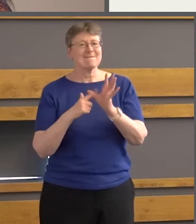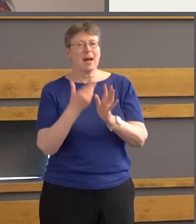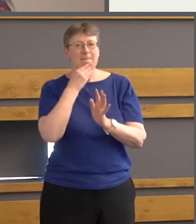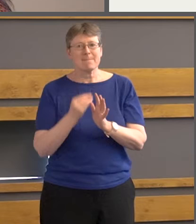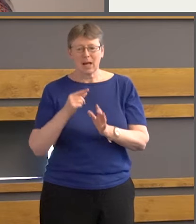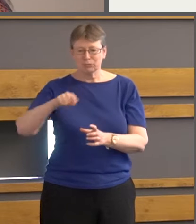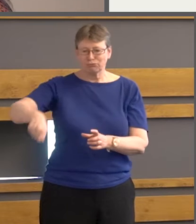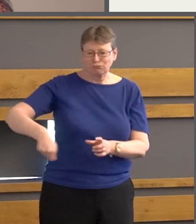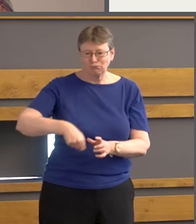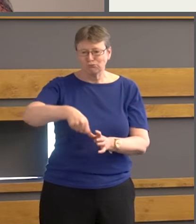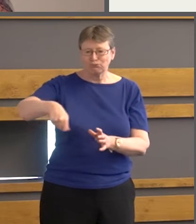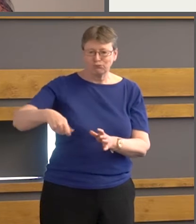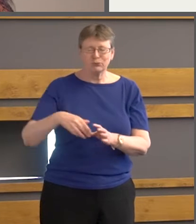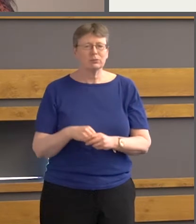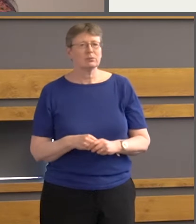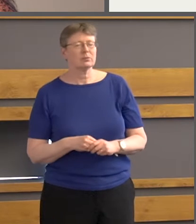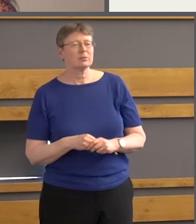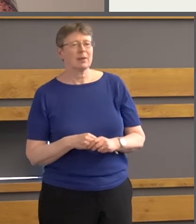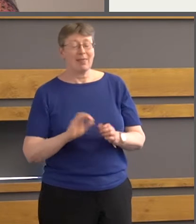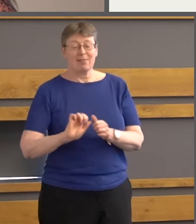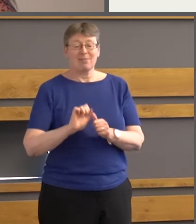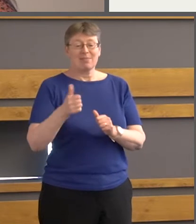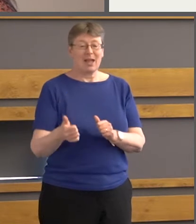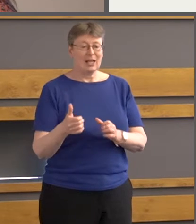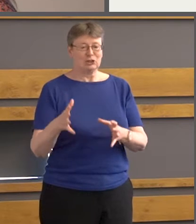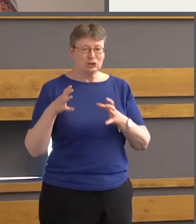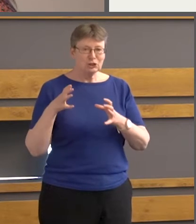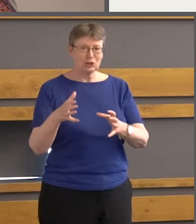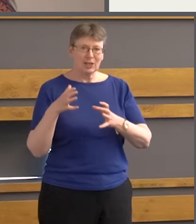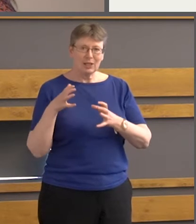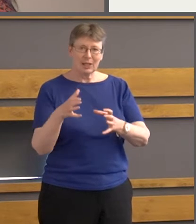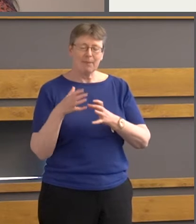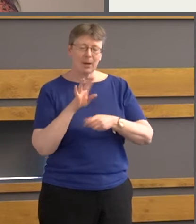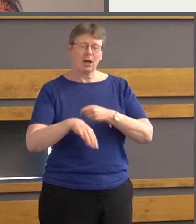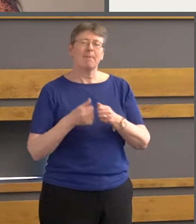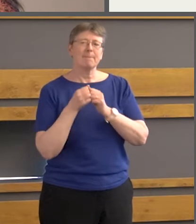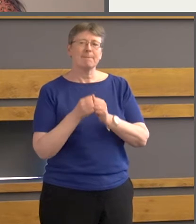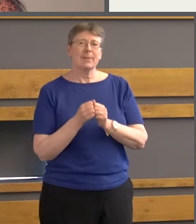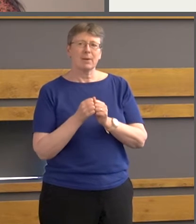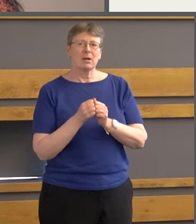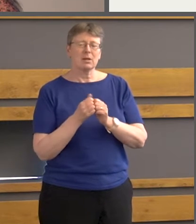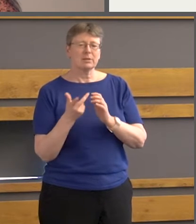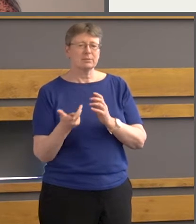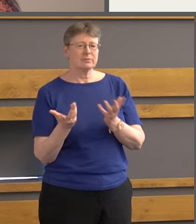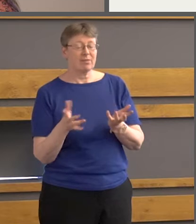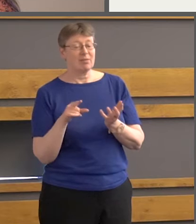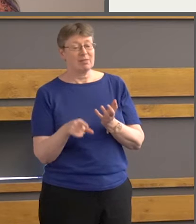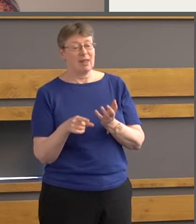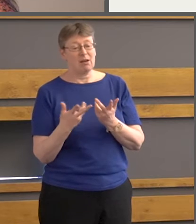with a square meshed mold. Following some shaking, this would form paper, which then needed surplus water to be squeezed out.